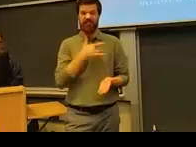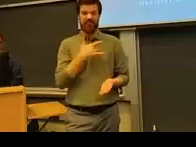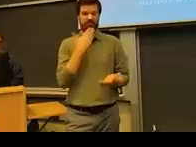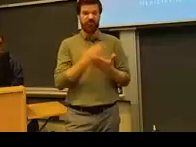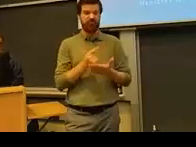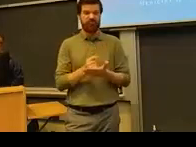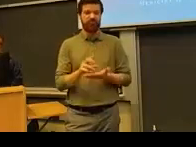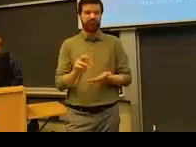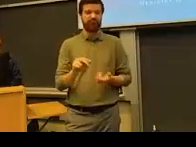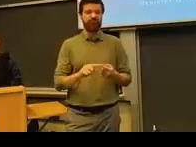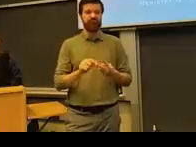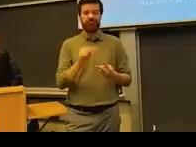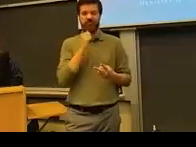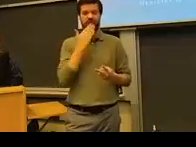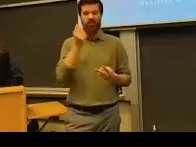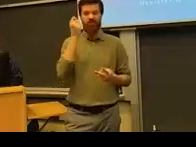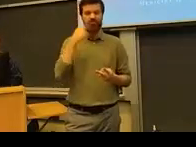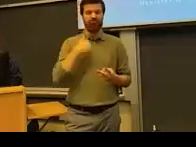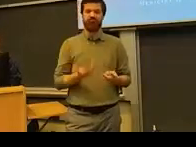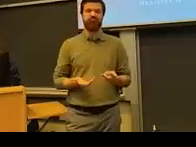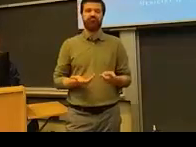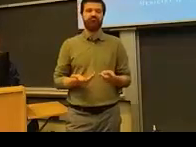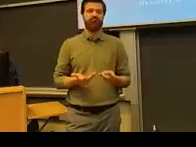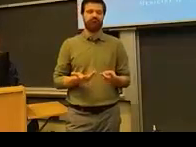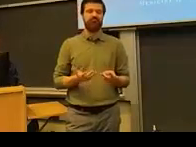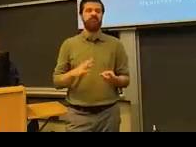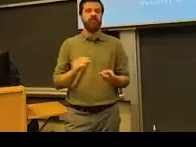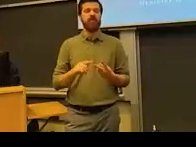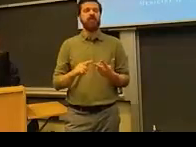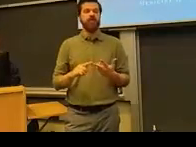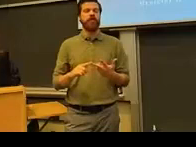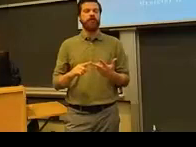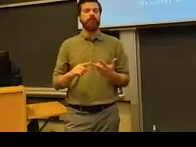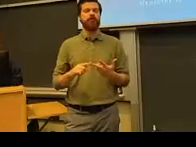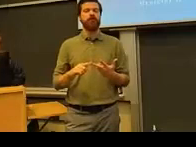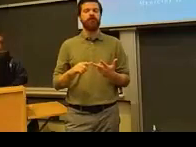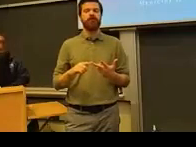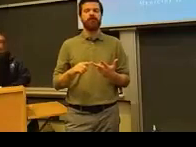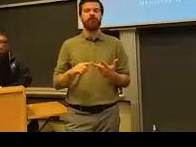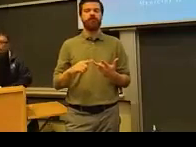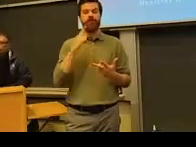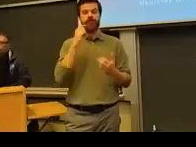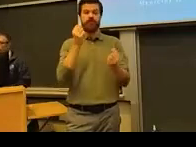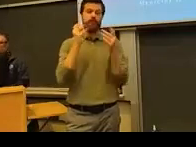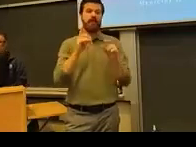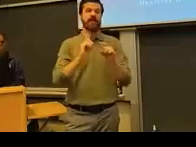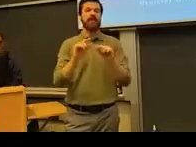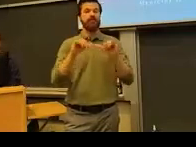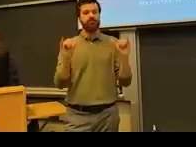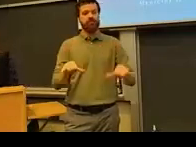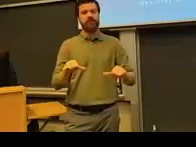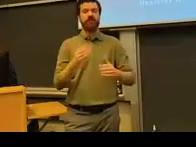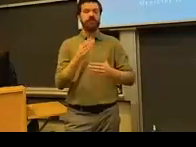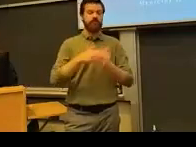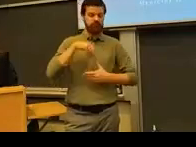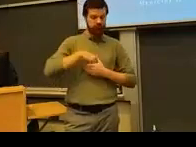not well understood um and they for many reasons many systematic and many intrinsic